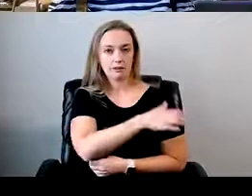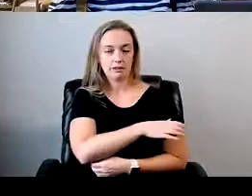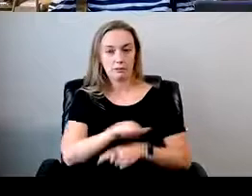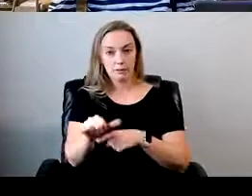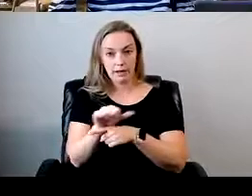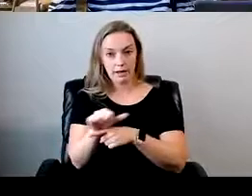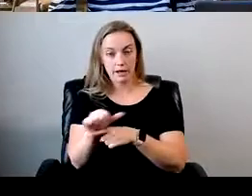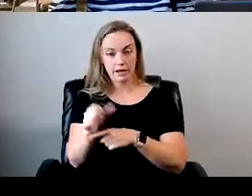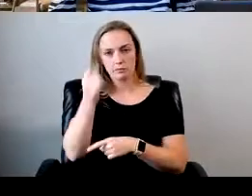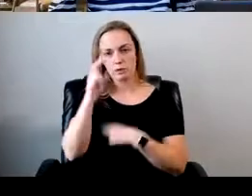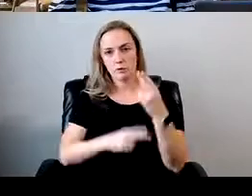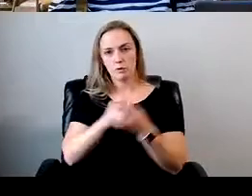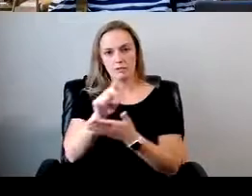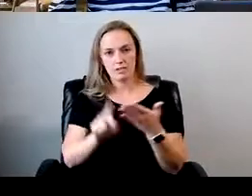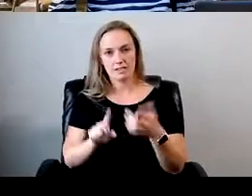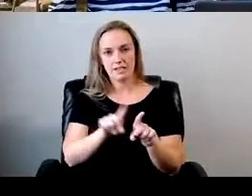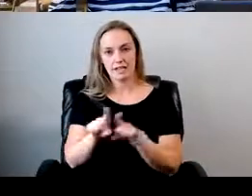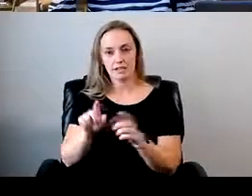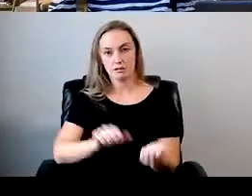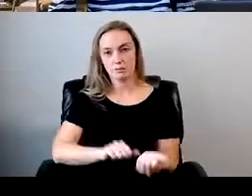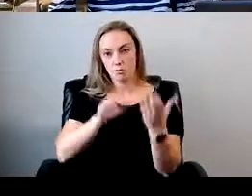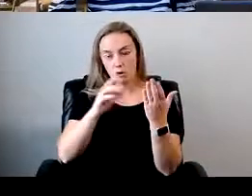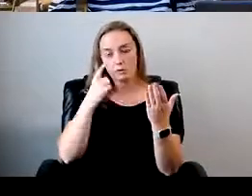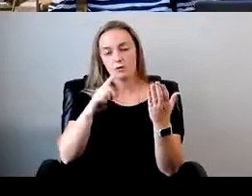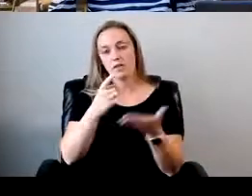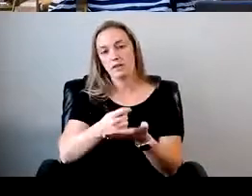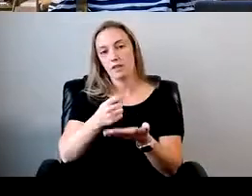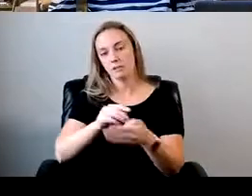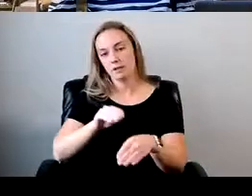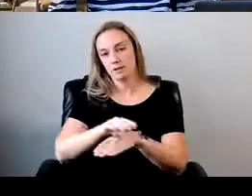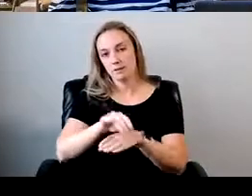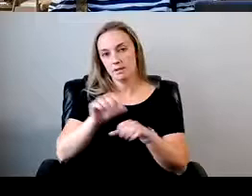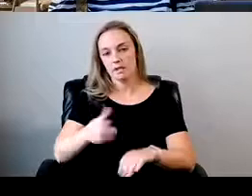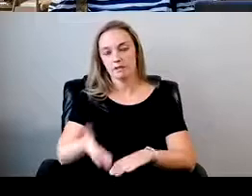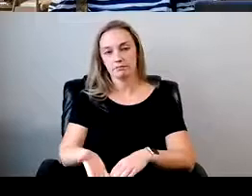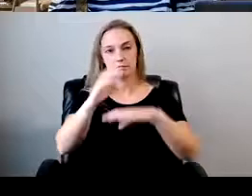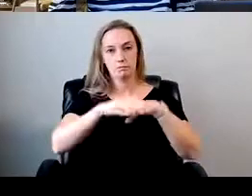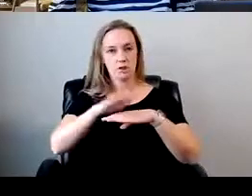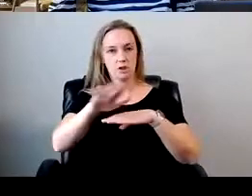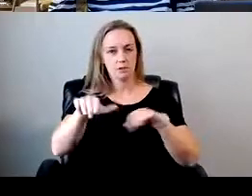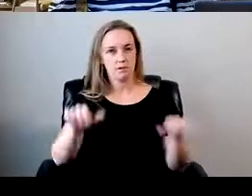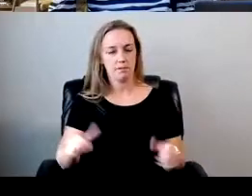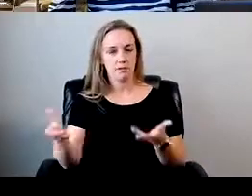as an approach to therapy that can enhance your ability to serve clients with intellectual developmental disabilities.